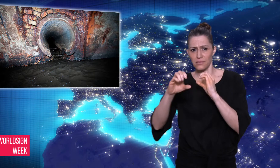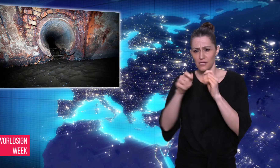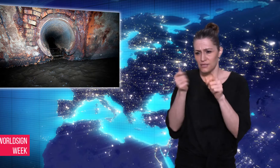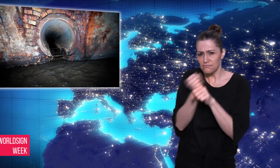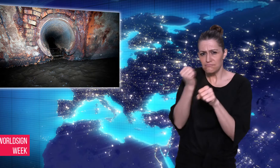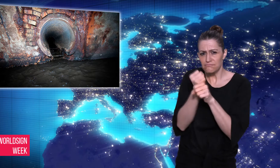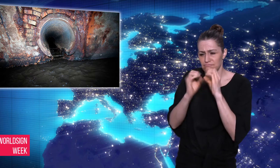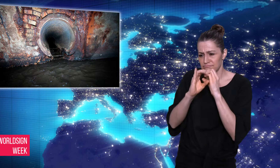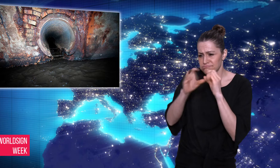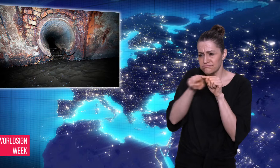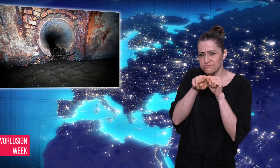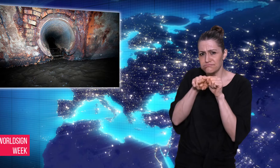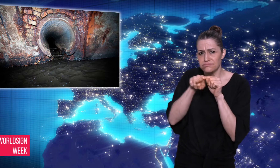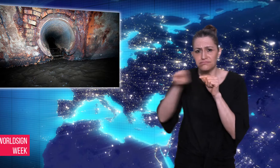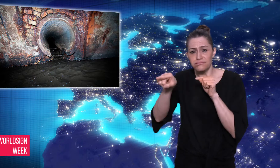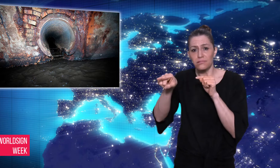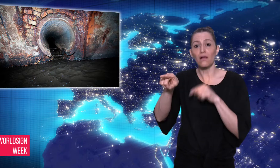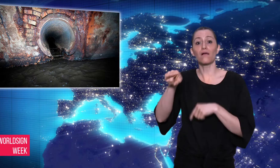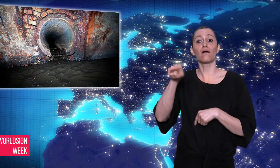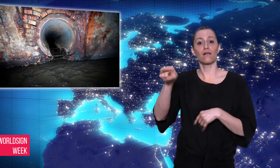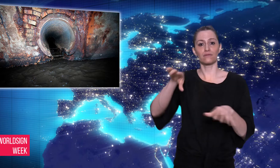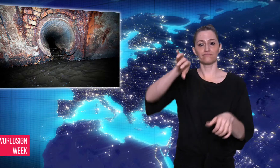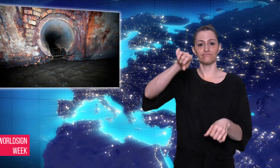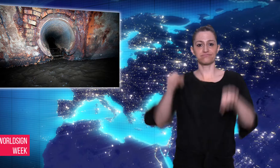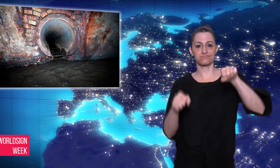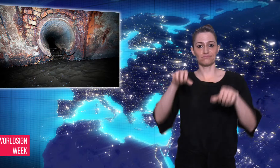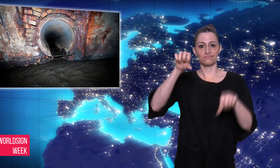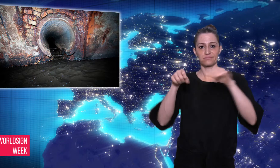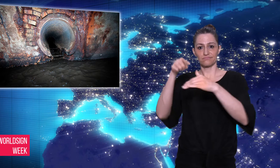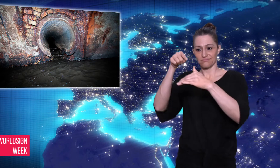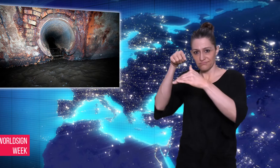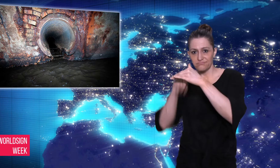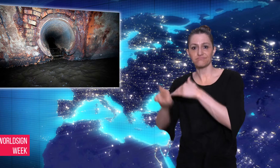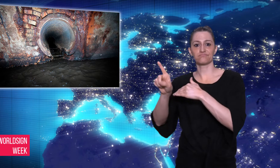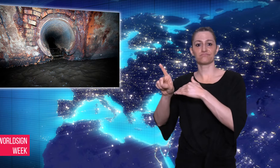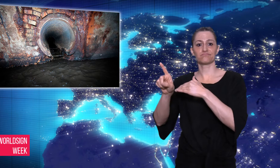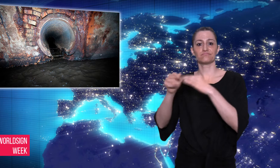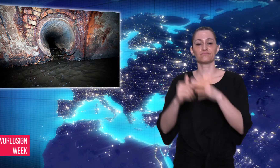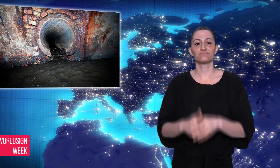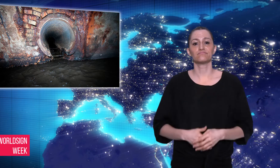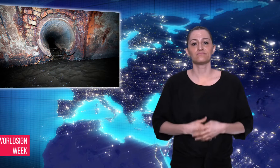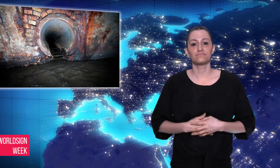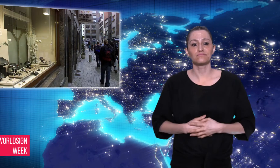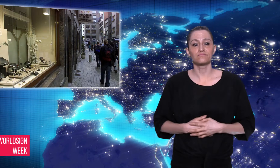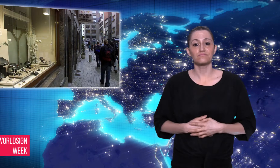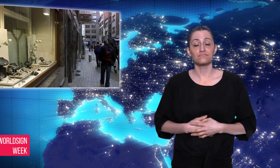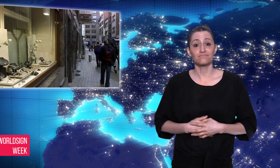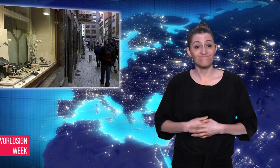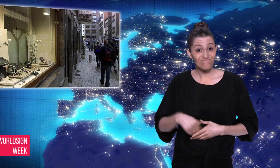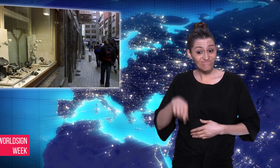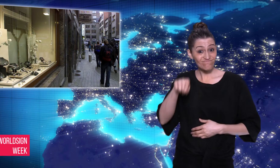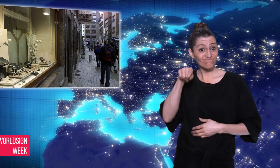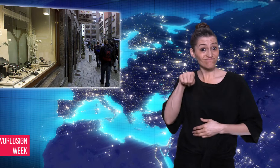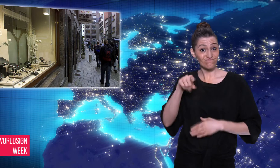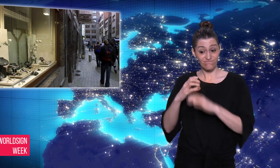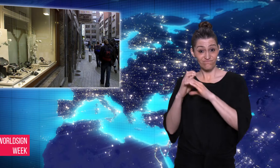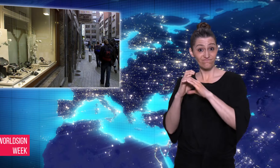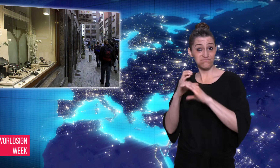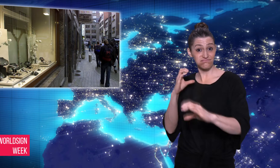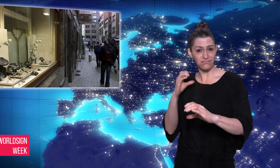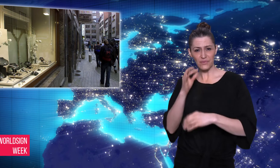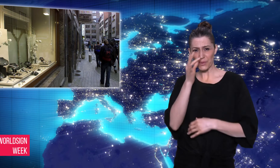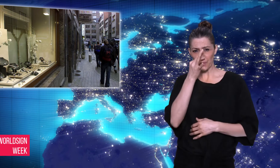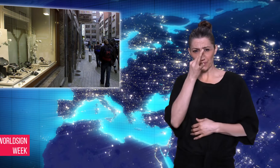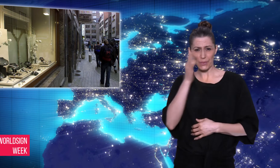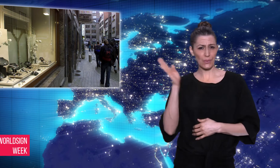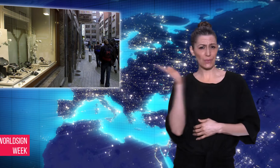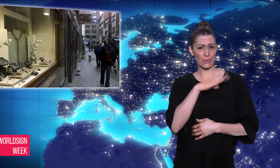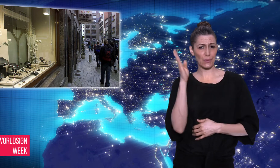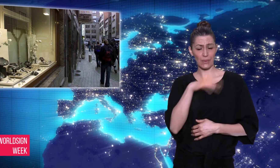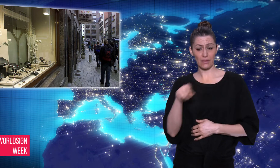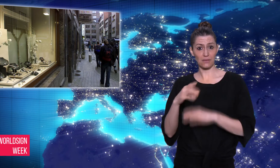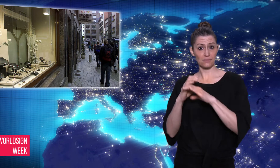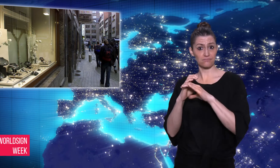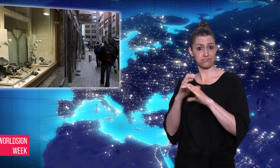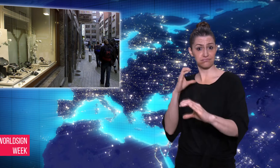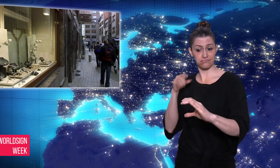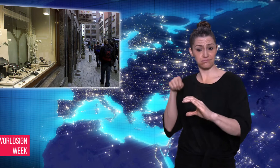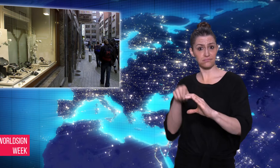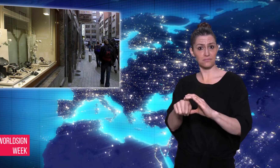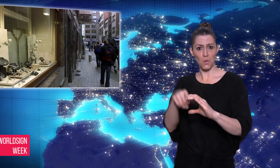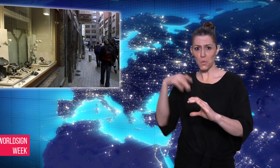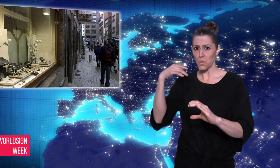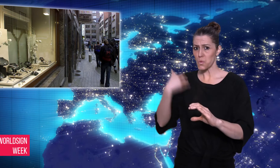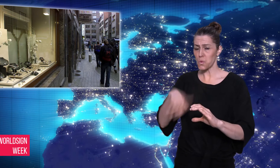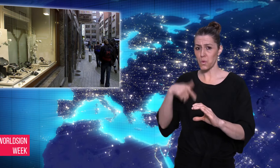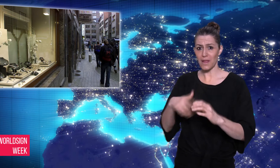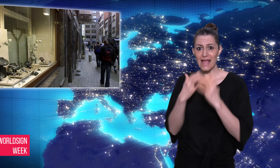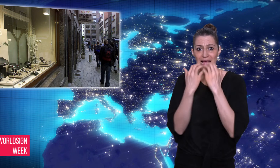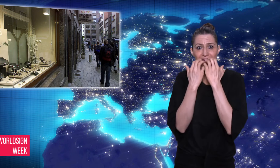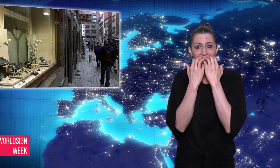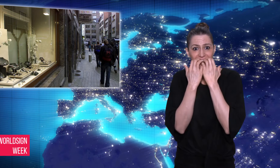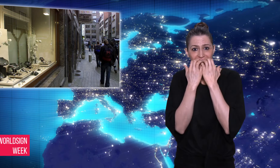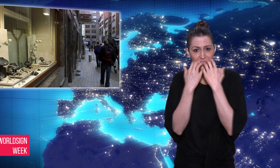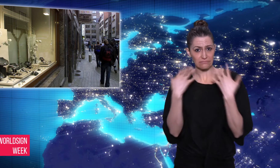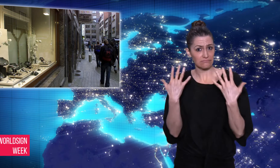sewage pipe to the bank vault. There was a high risk of sudden